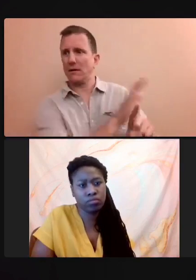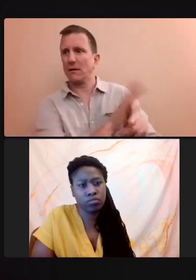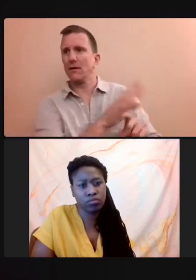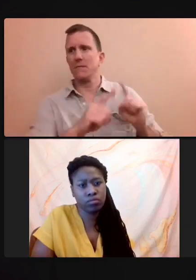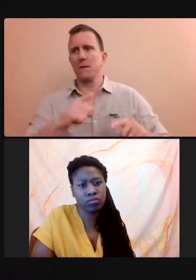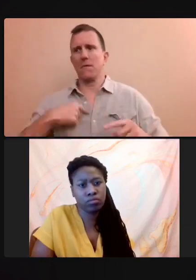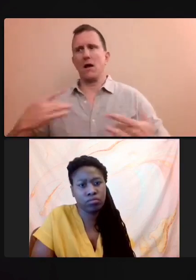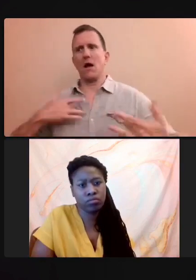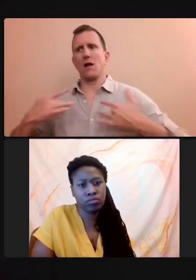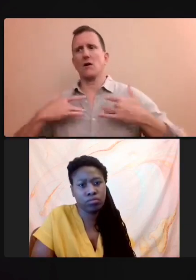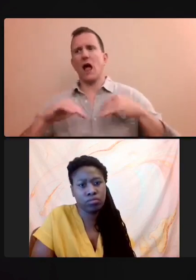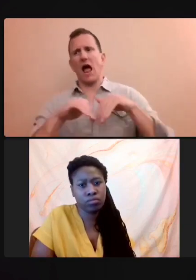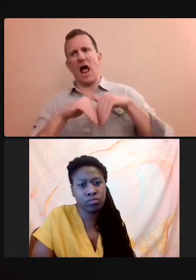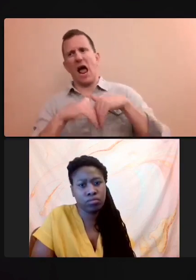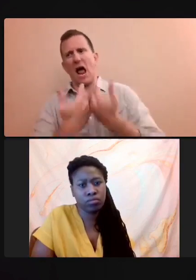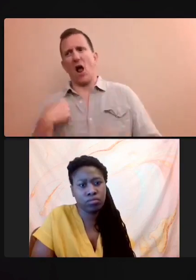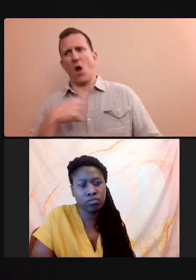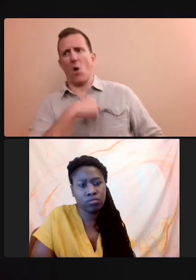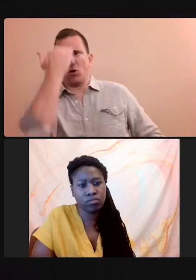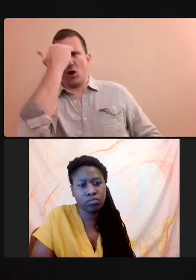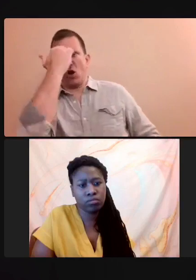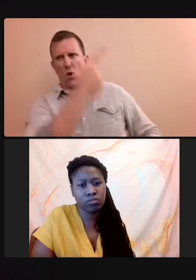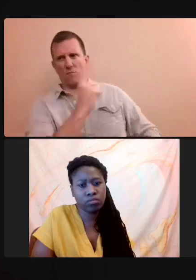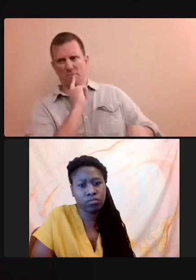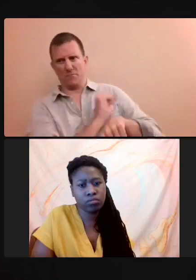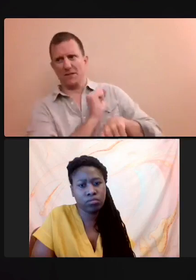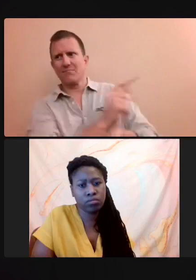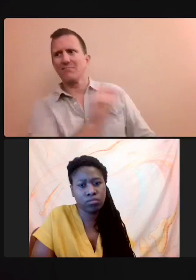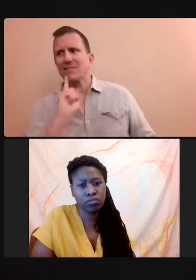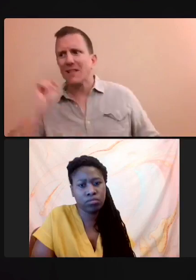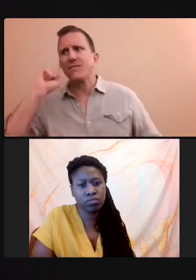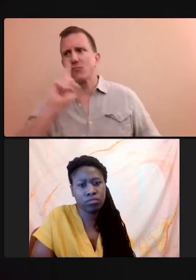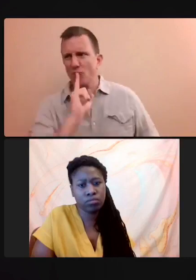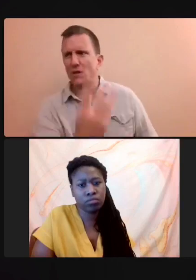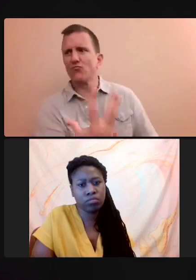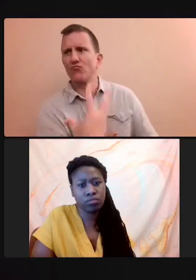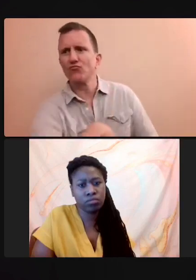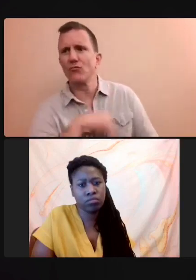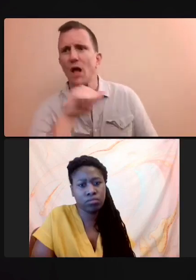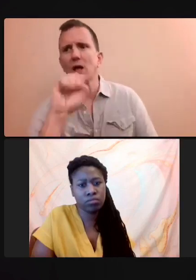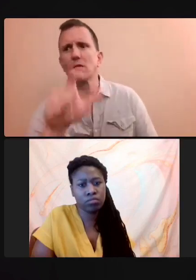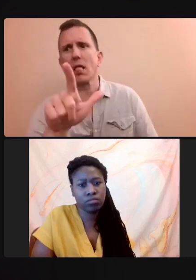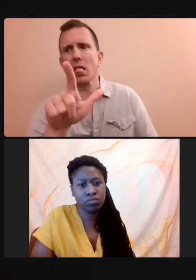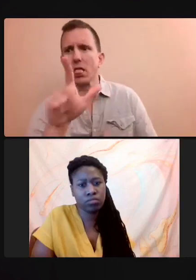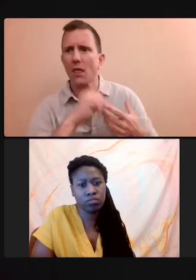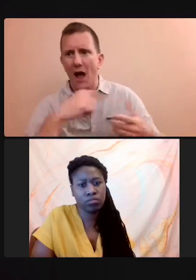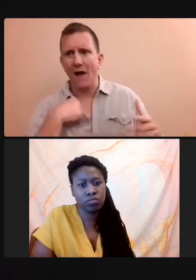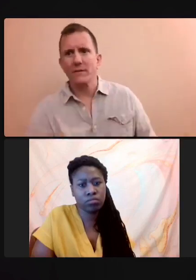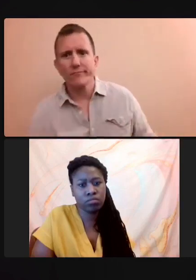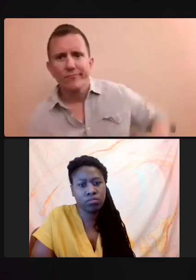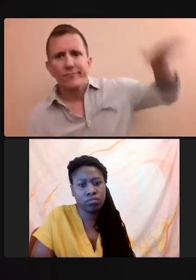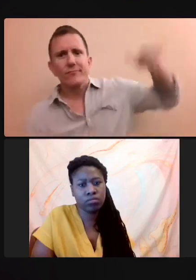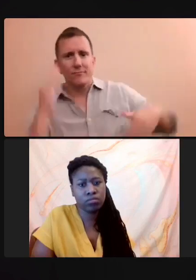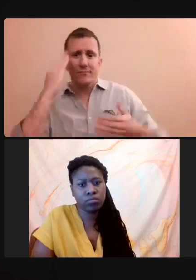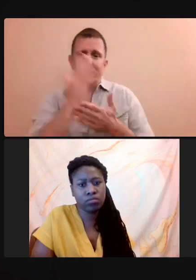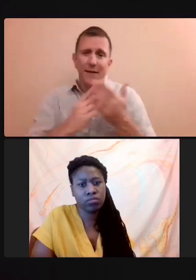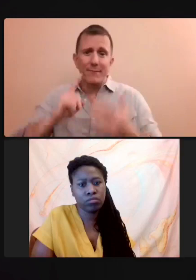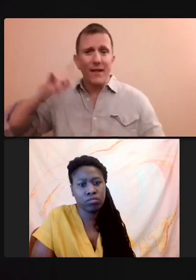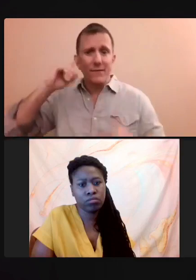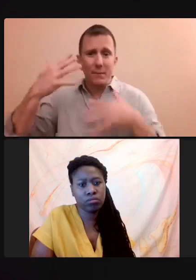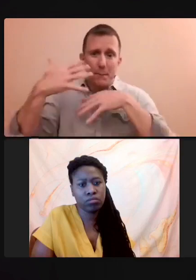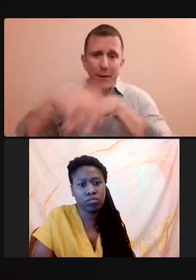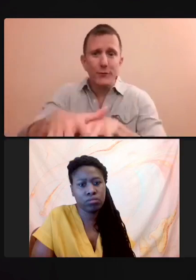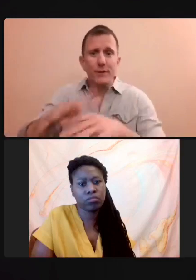Give me a second.